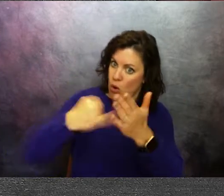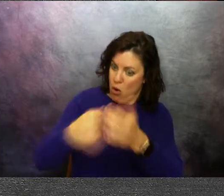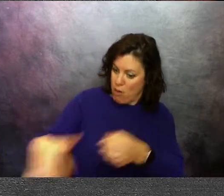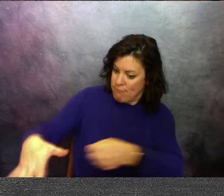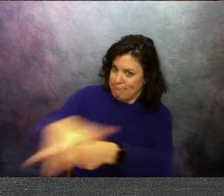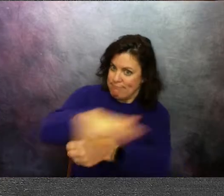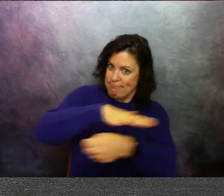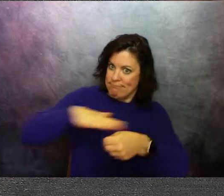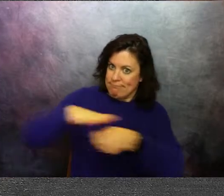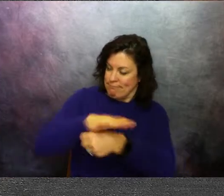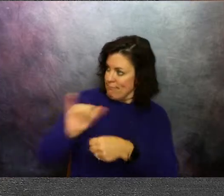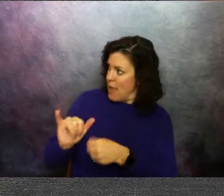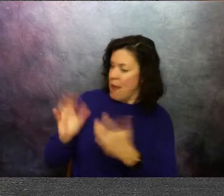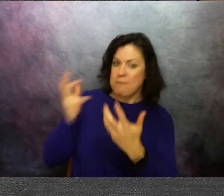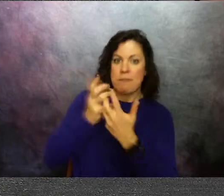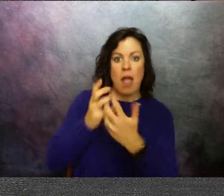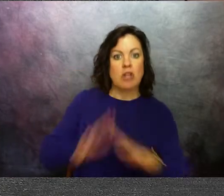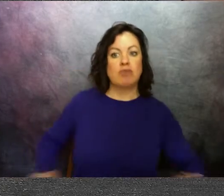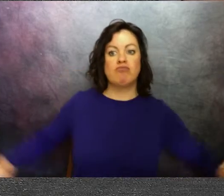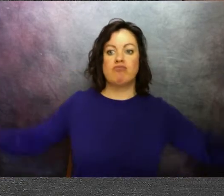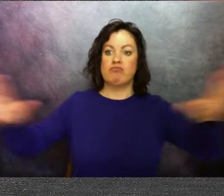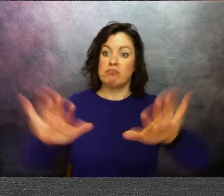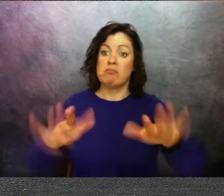So maps can be a small places like a room.